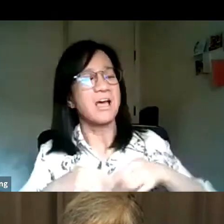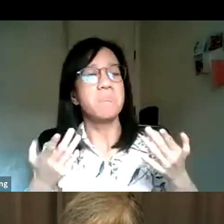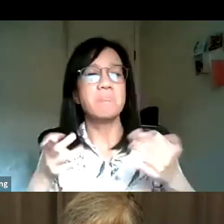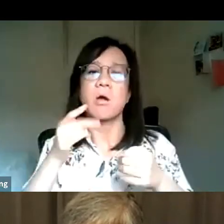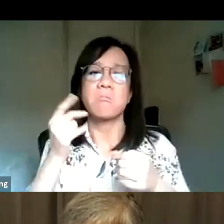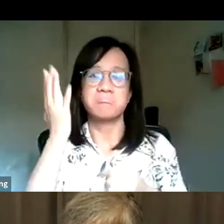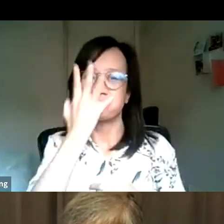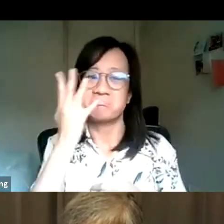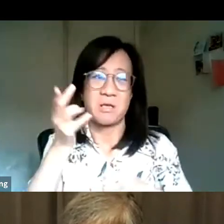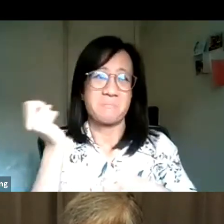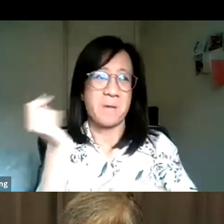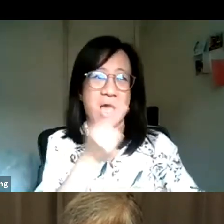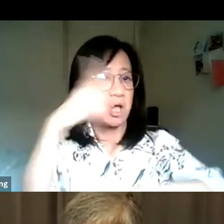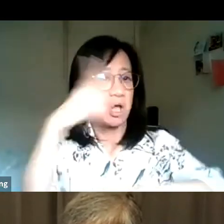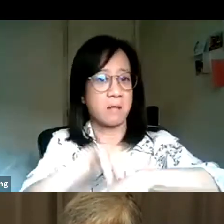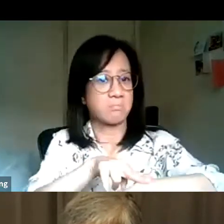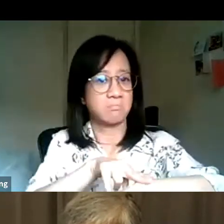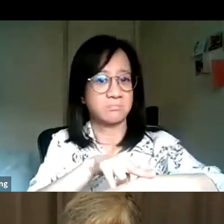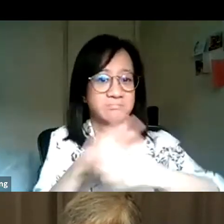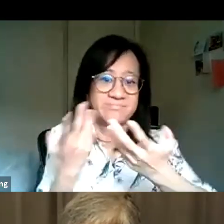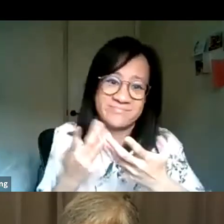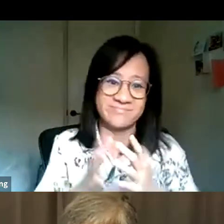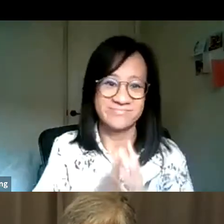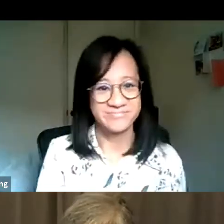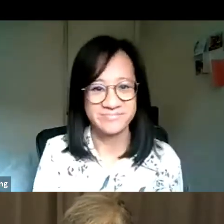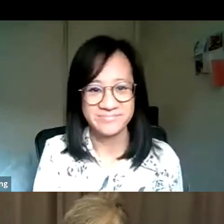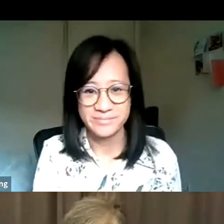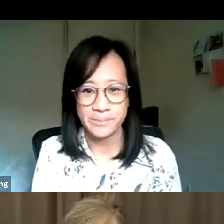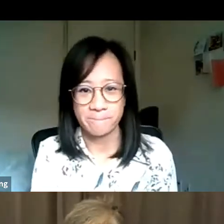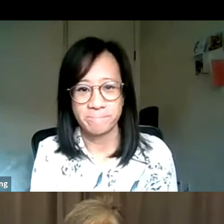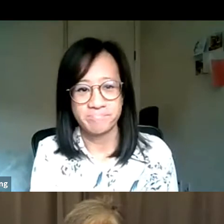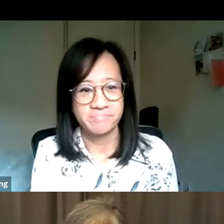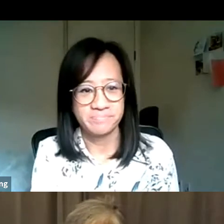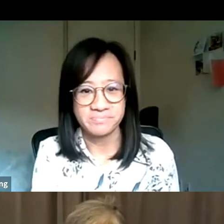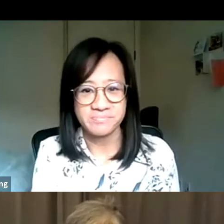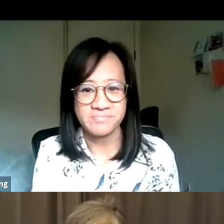I had a lot I enjoyed that so now when I came back, I feel like, fine, if you'd like to